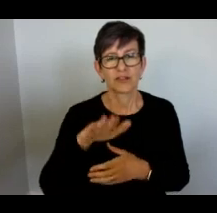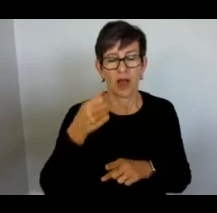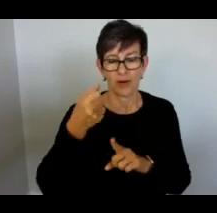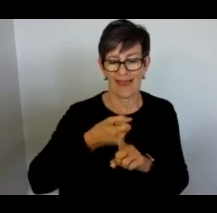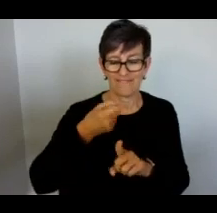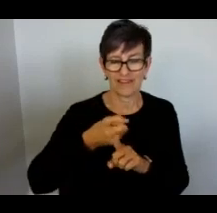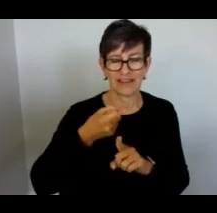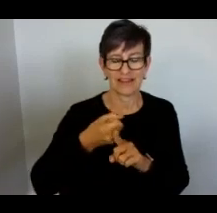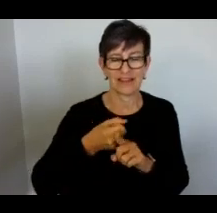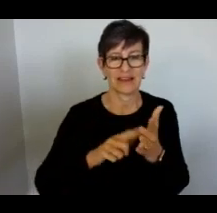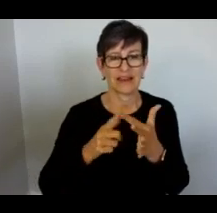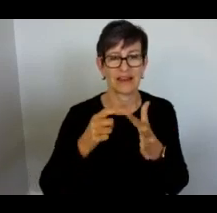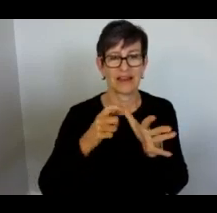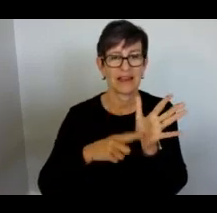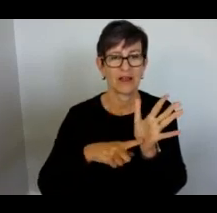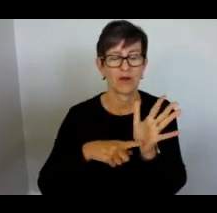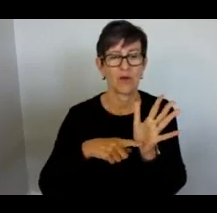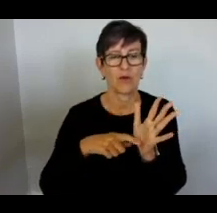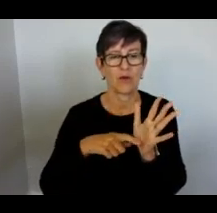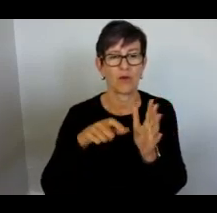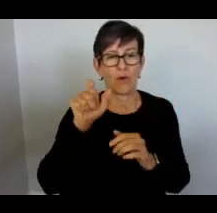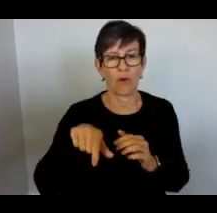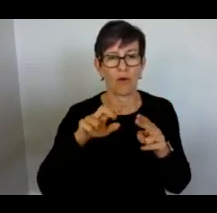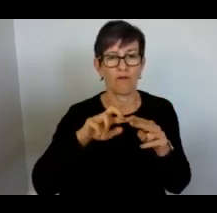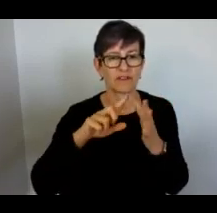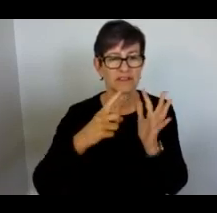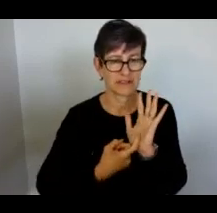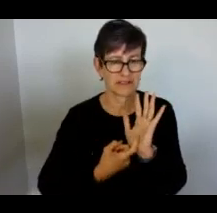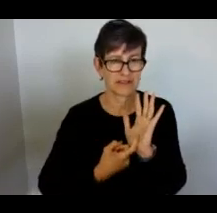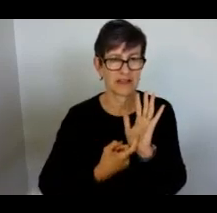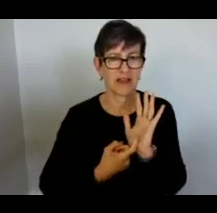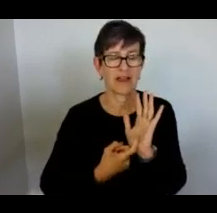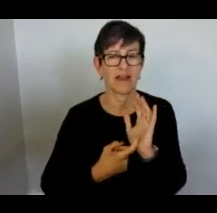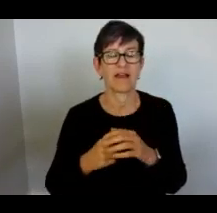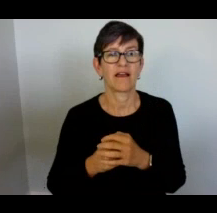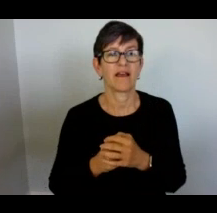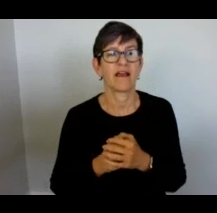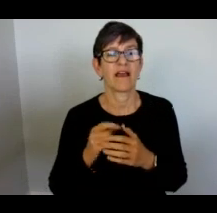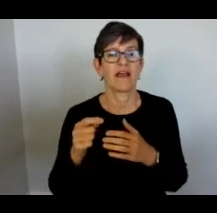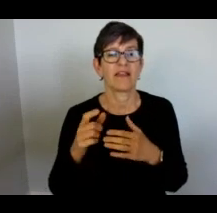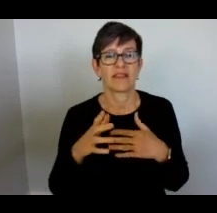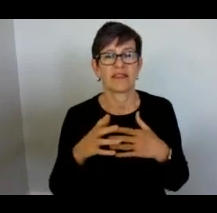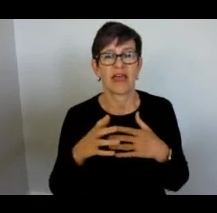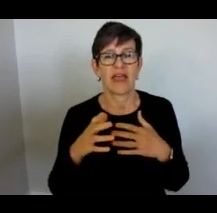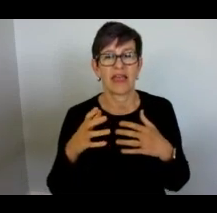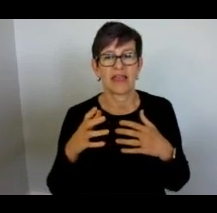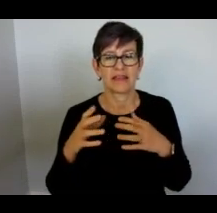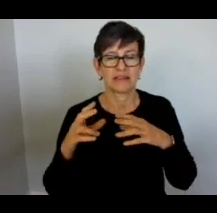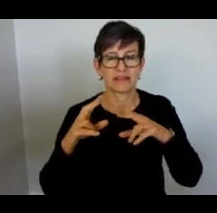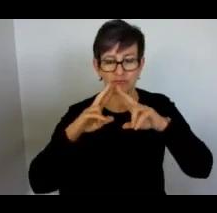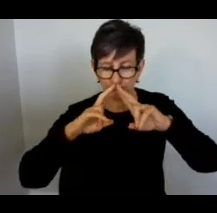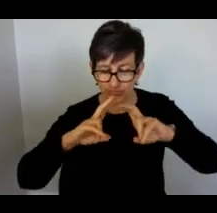their functions are within the legal services investigation team. So, as was mentioned before,